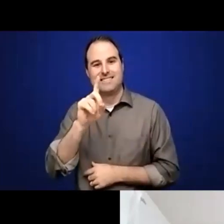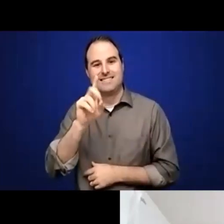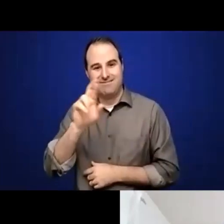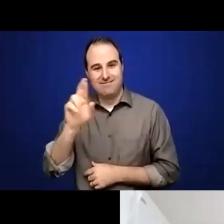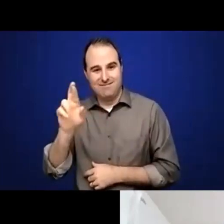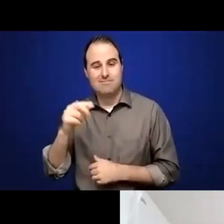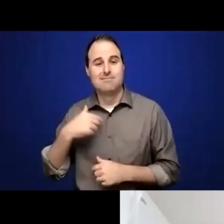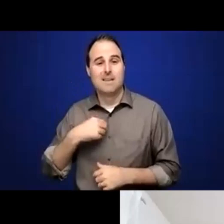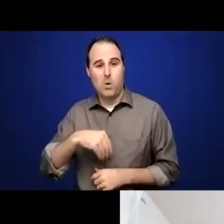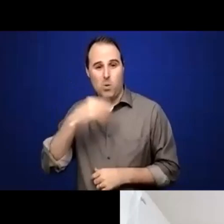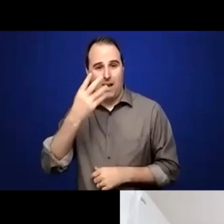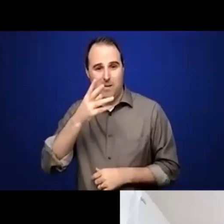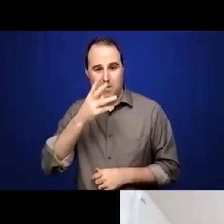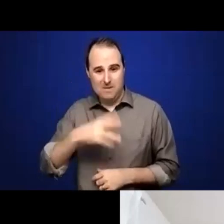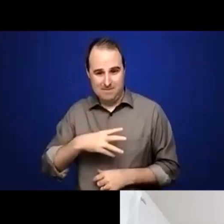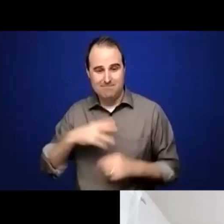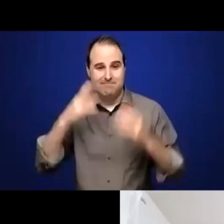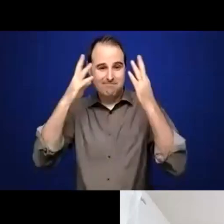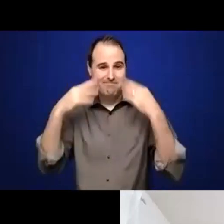blue reading glasses, and blue jacket